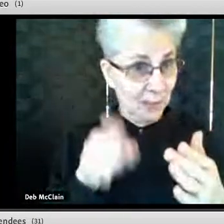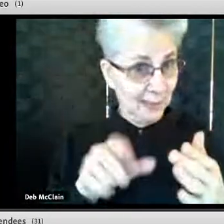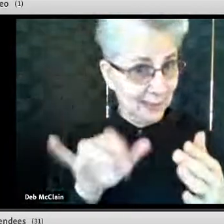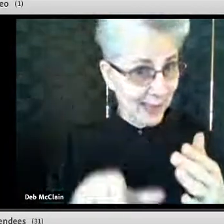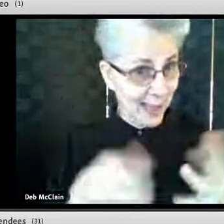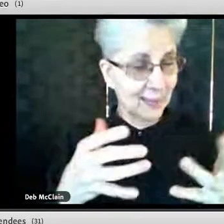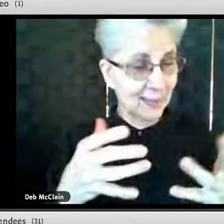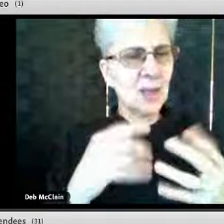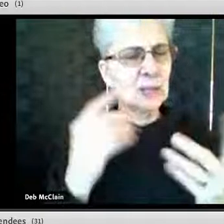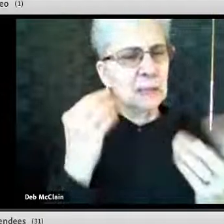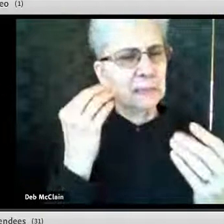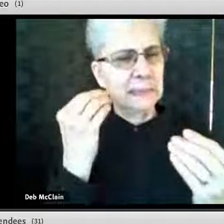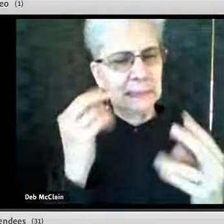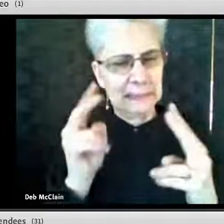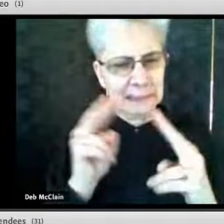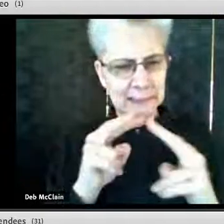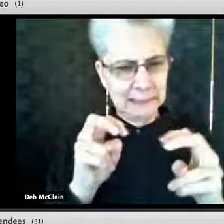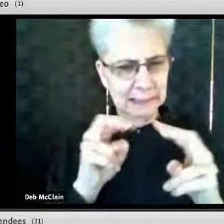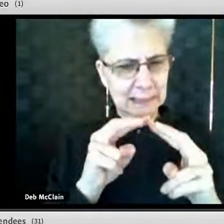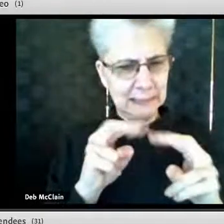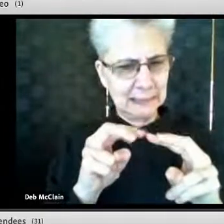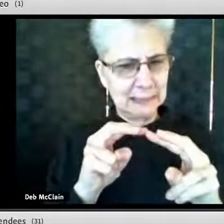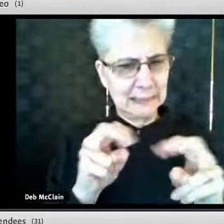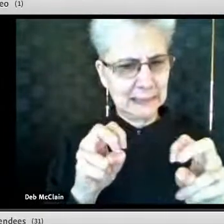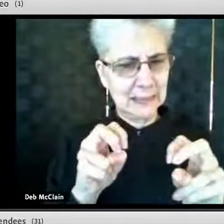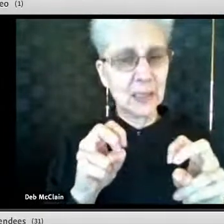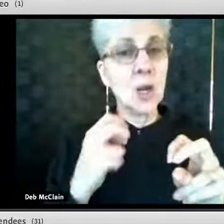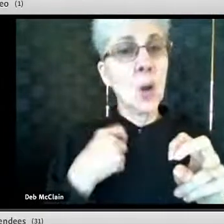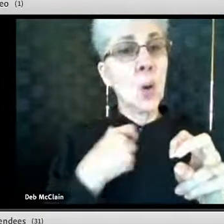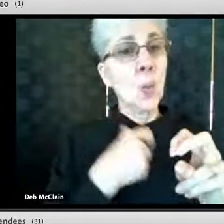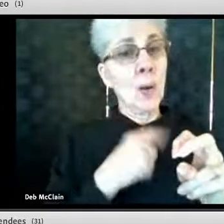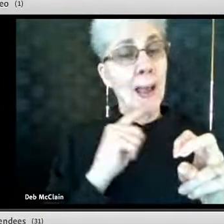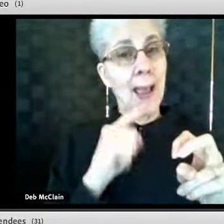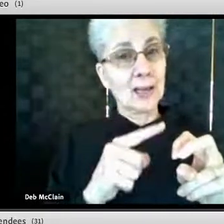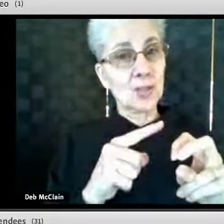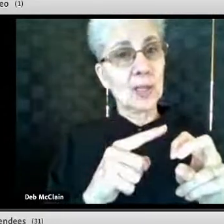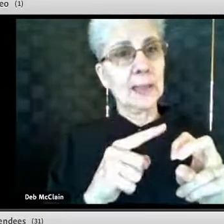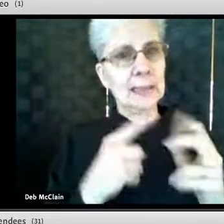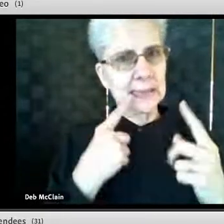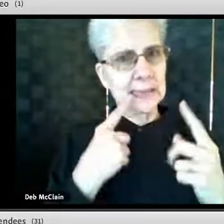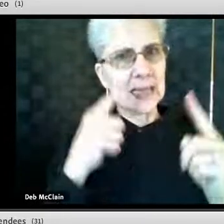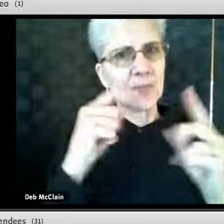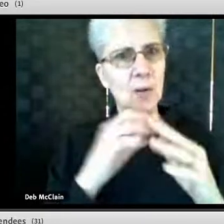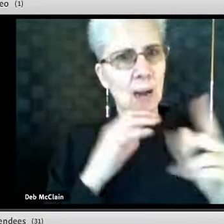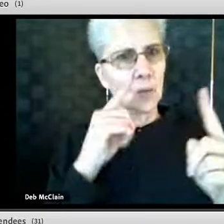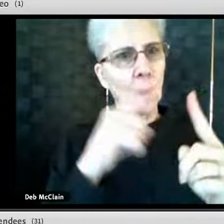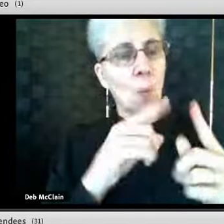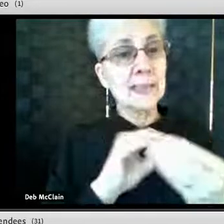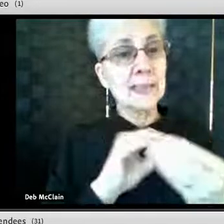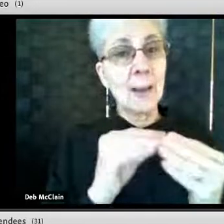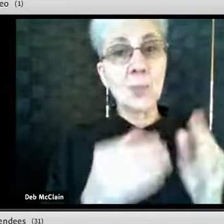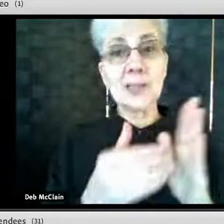is that what your library needs? So kind of thinking through that to make sure that we're actually successful in our goal